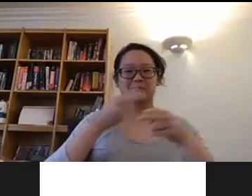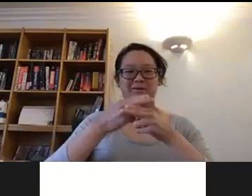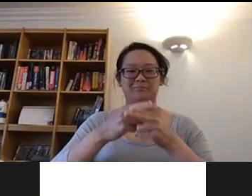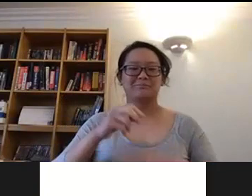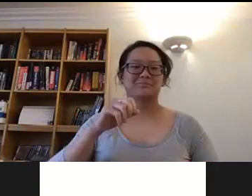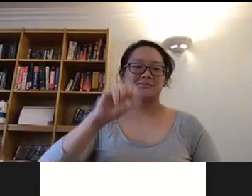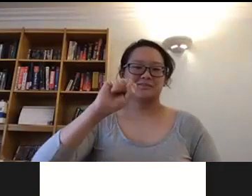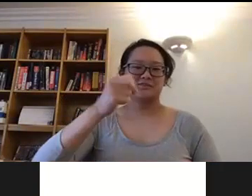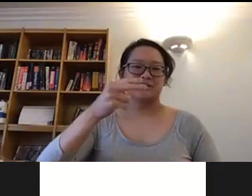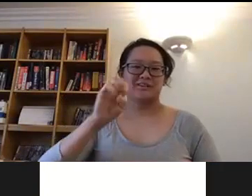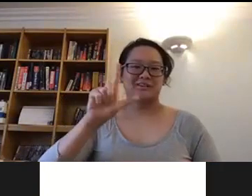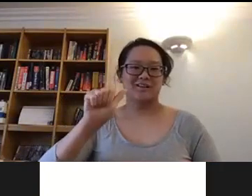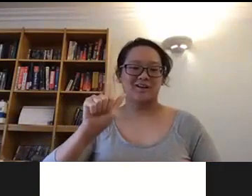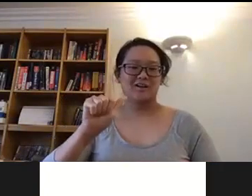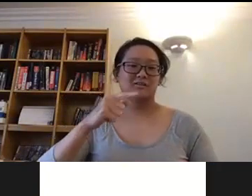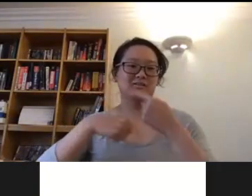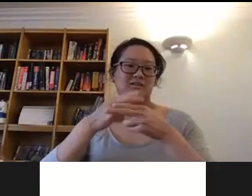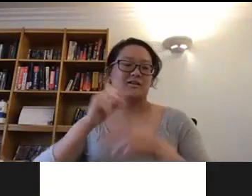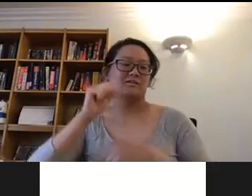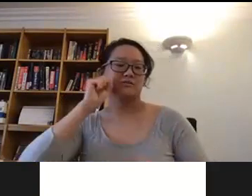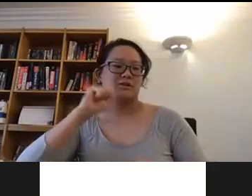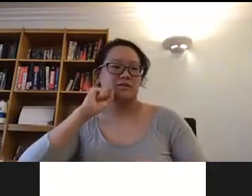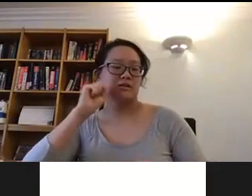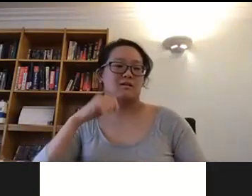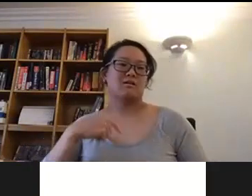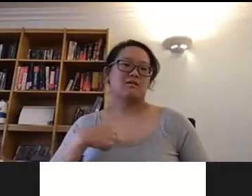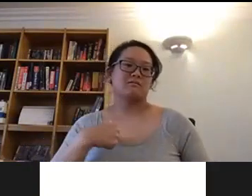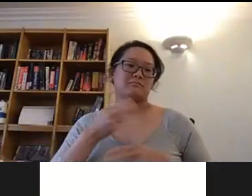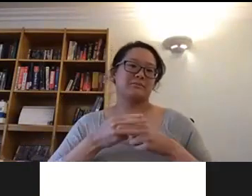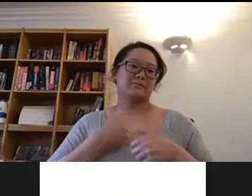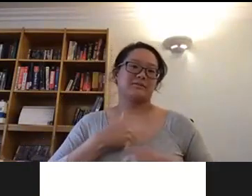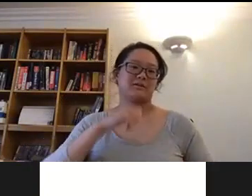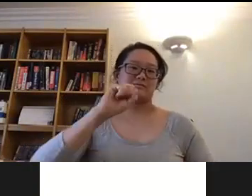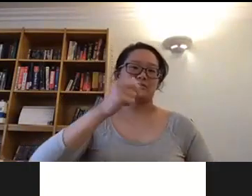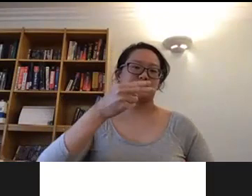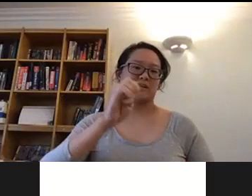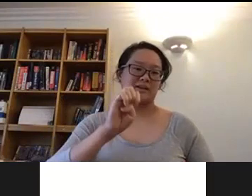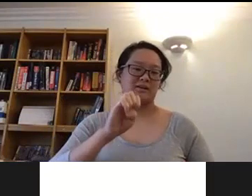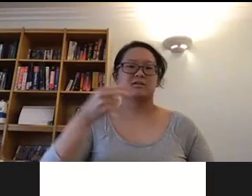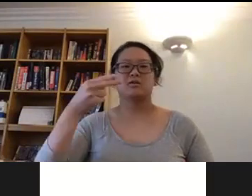Hello, everybody. This is my name sign, on the side of my cheek with an S.